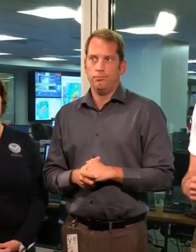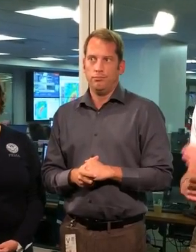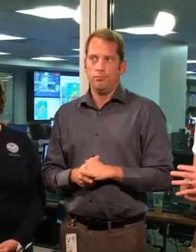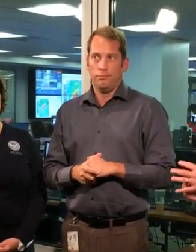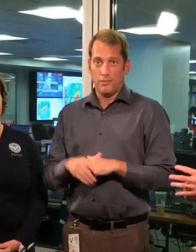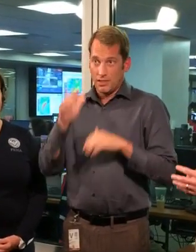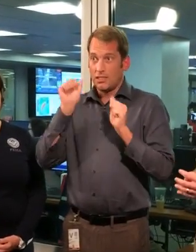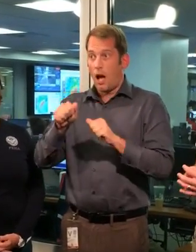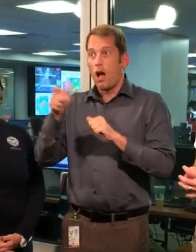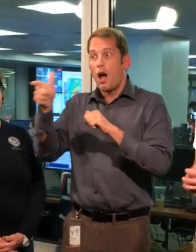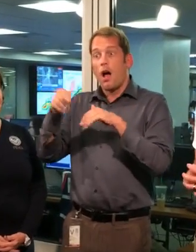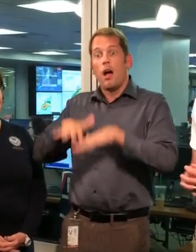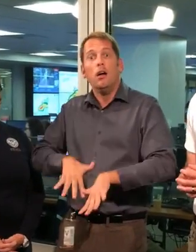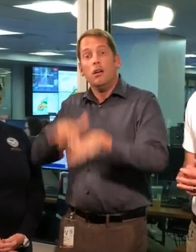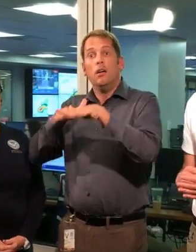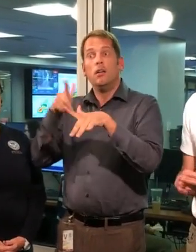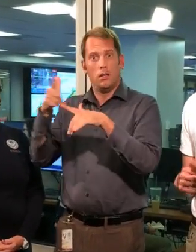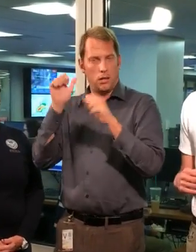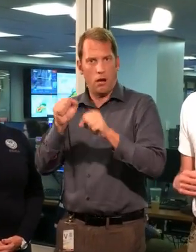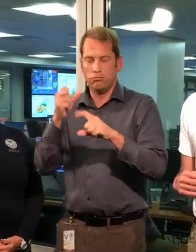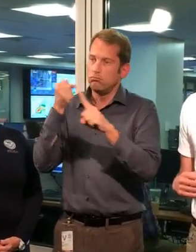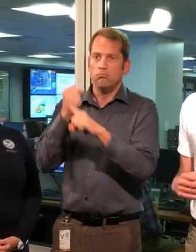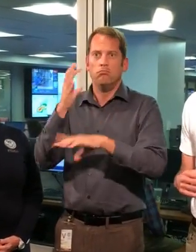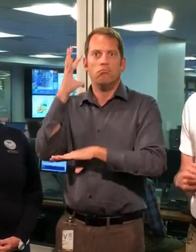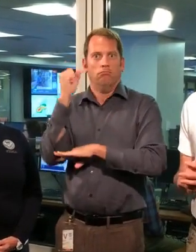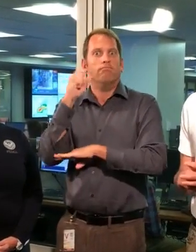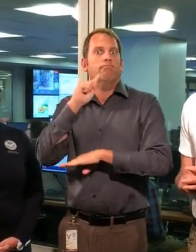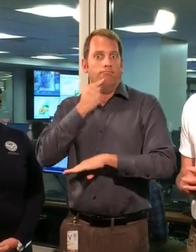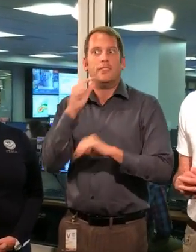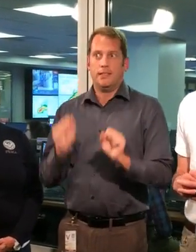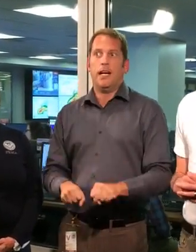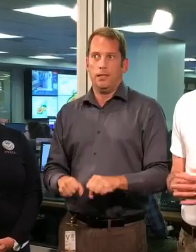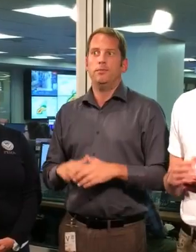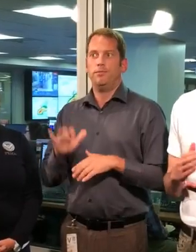of the eastern Carolinas and in fact, this threat, will mostly likely continue into the